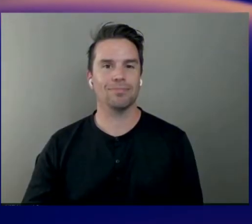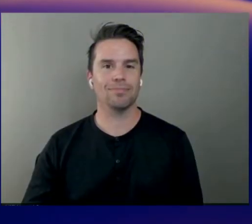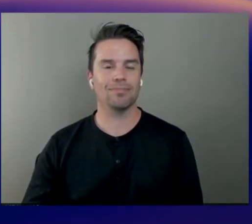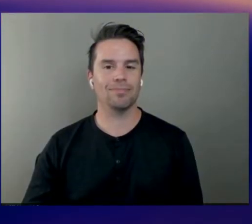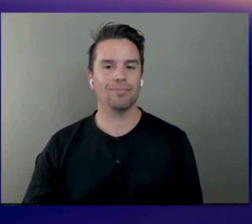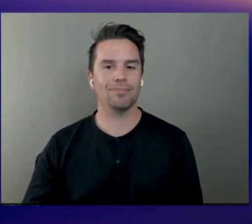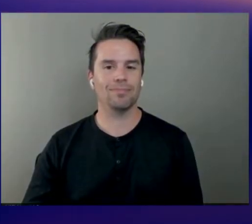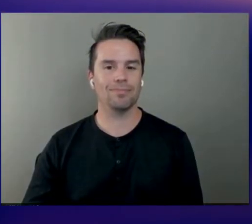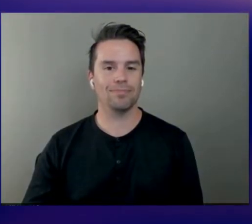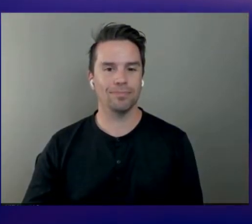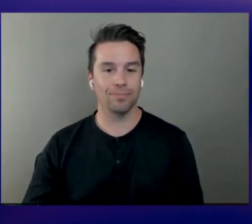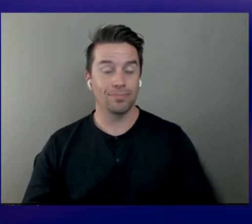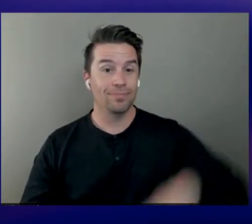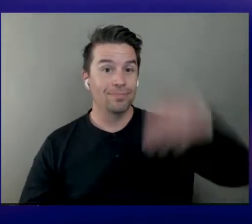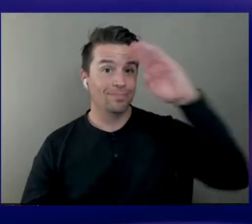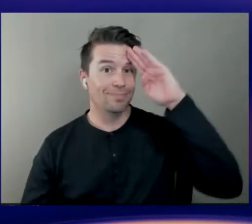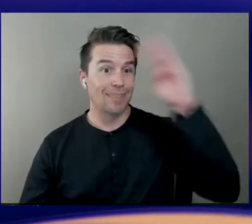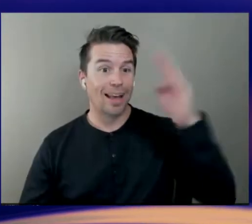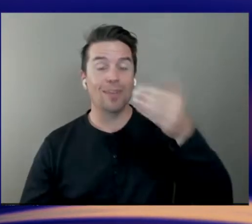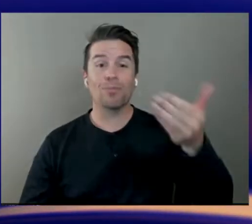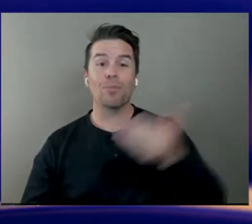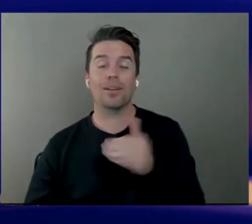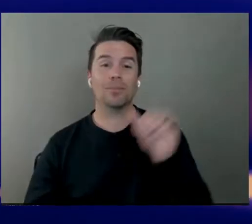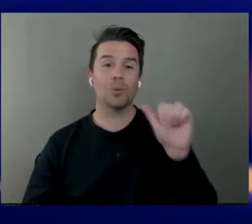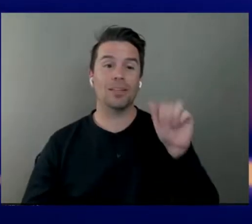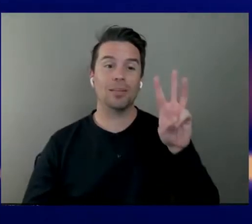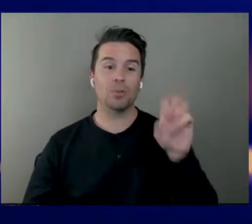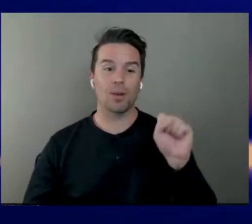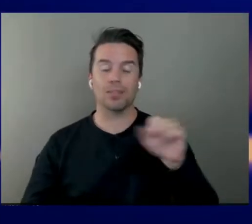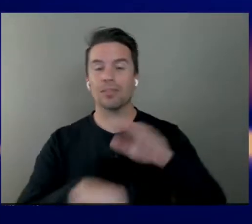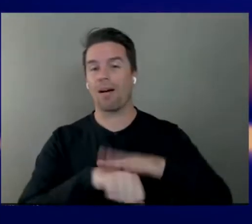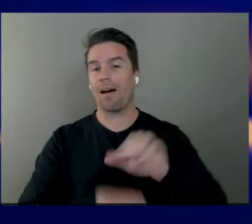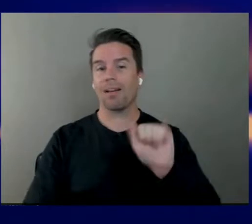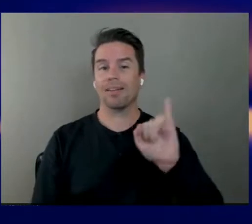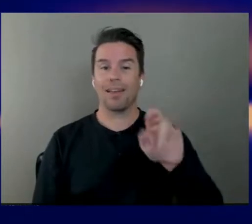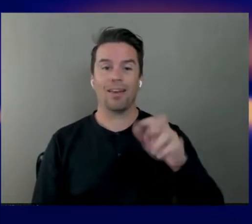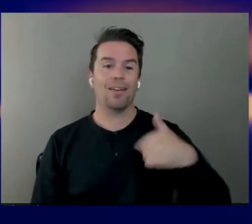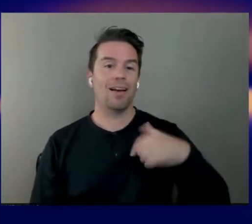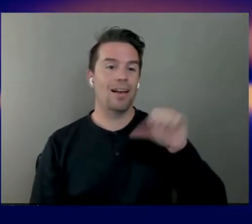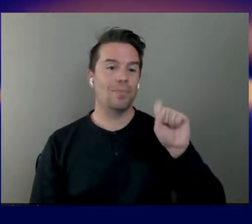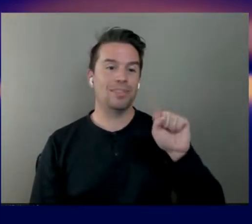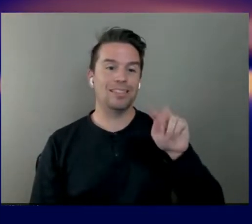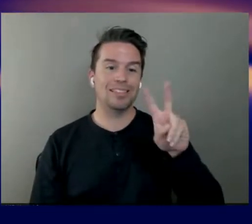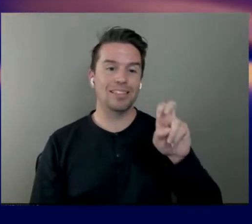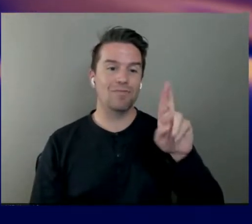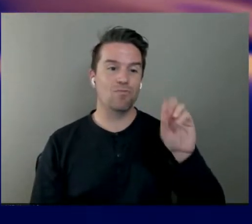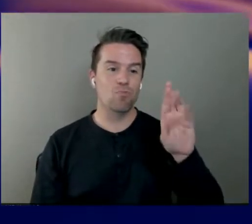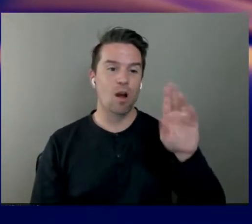Hello, and welcome to AWS on air, I'm Steve Roberts, a developer advocate for .Net and PowerShell at AWS.